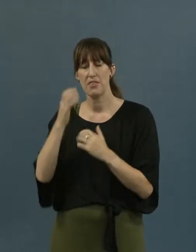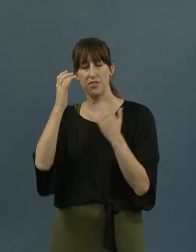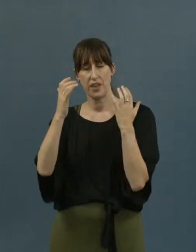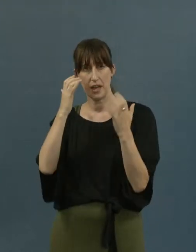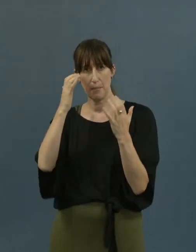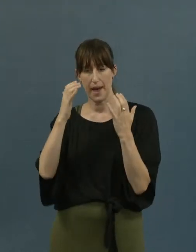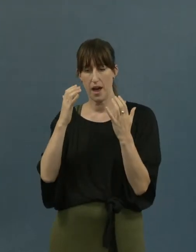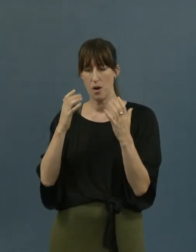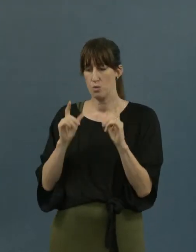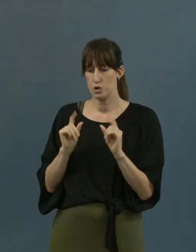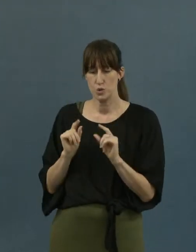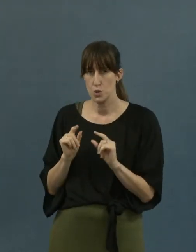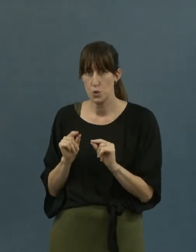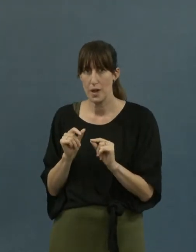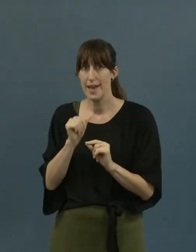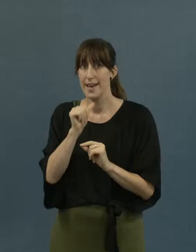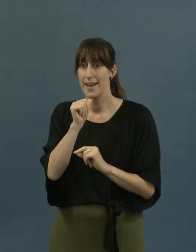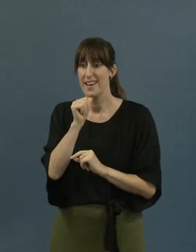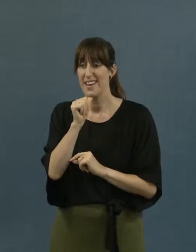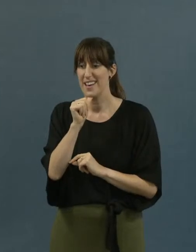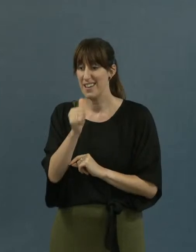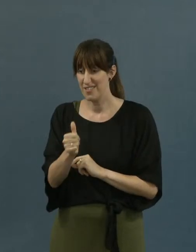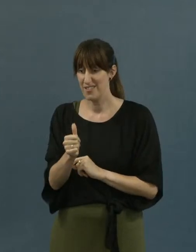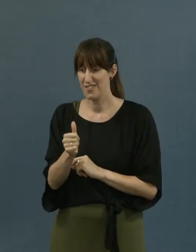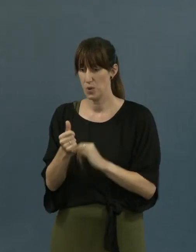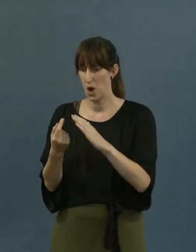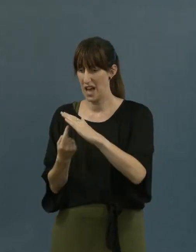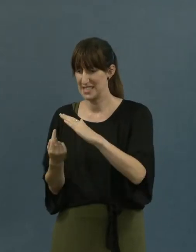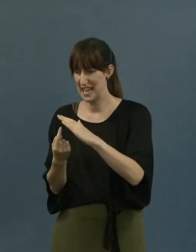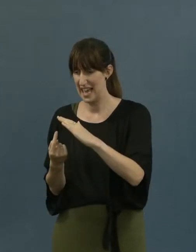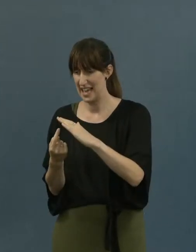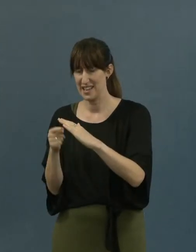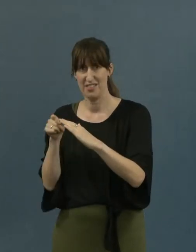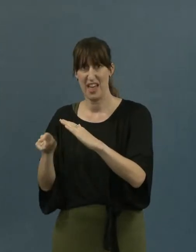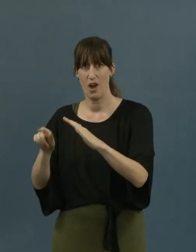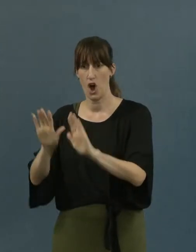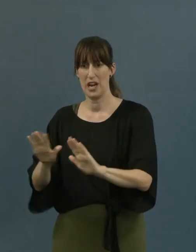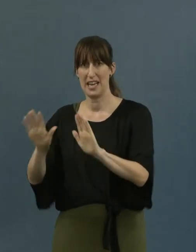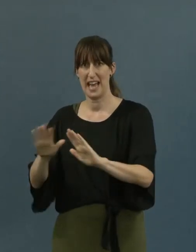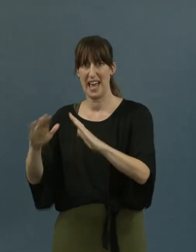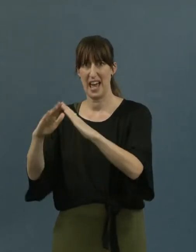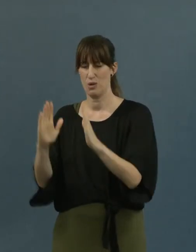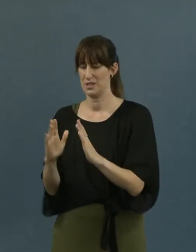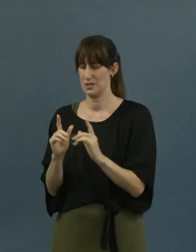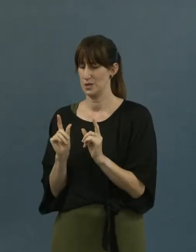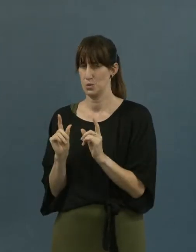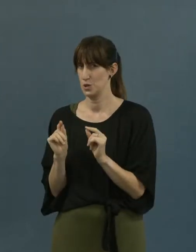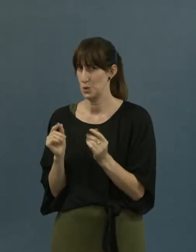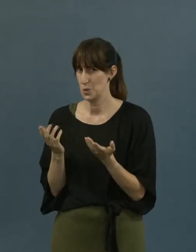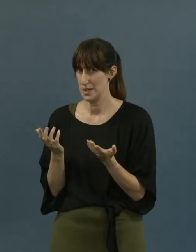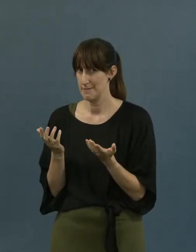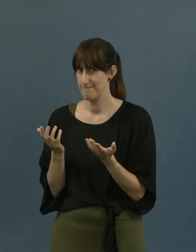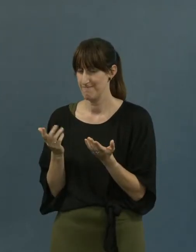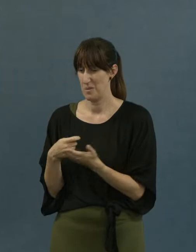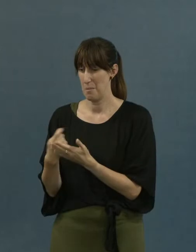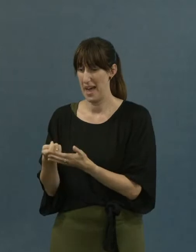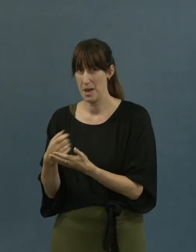ahead and consider what the implications would be of having to isolate where you've been